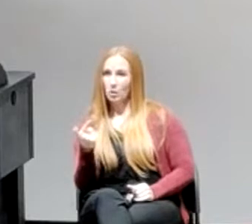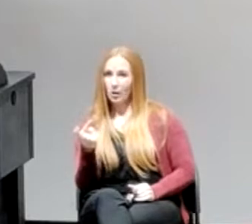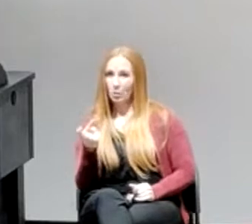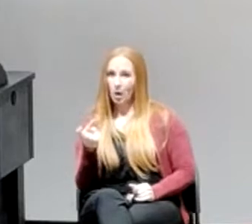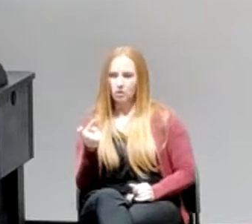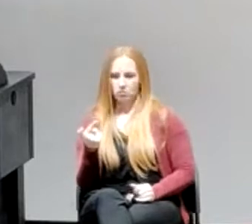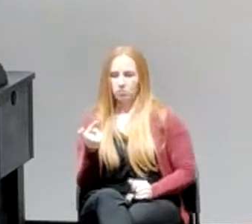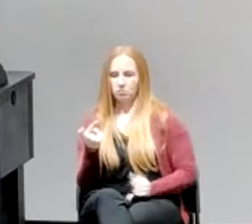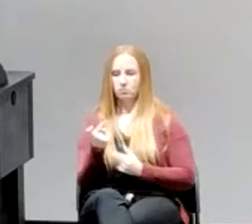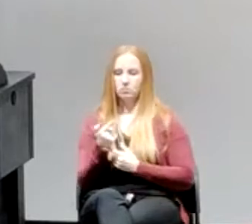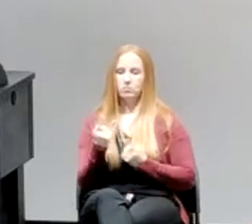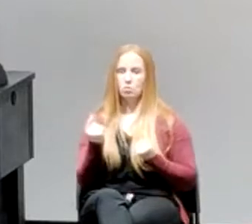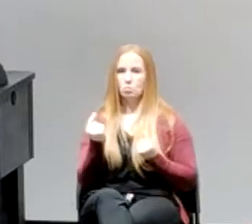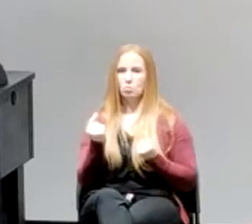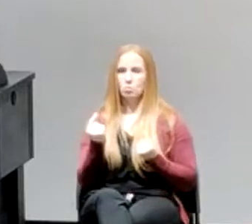And I got to tell you, I think